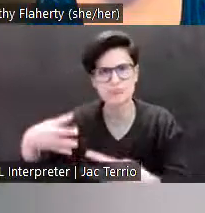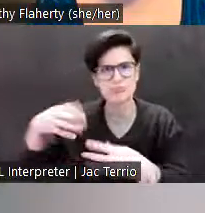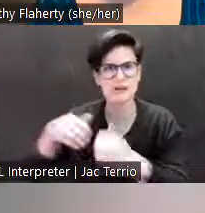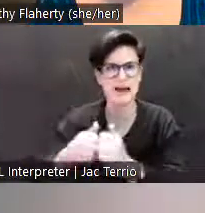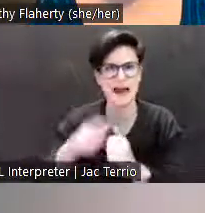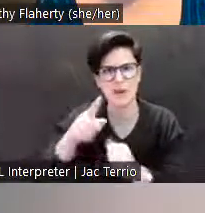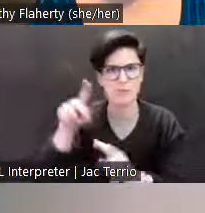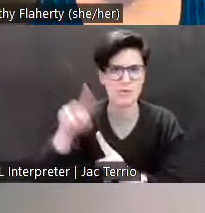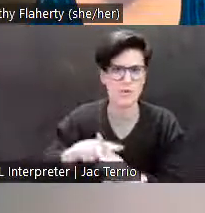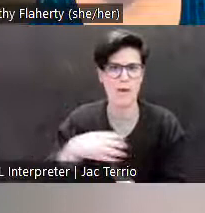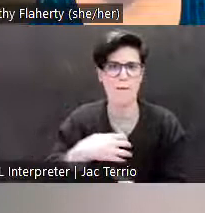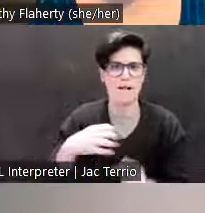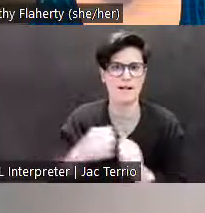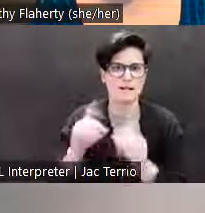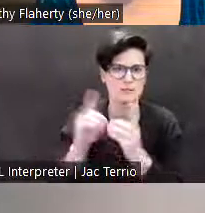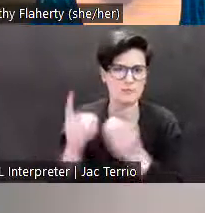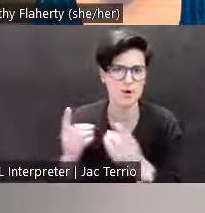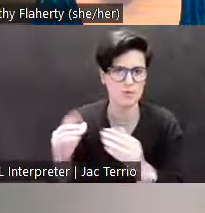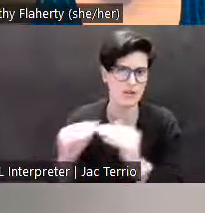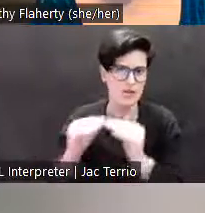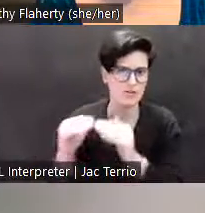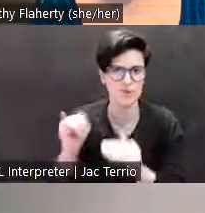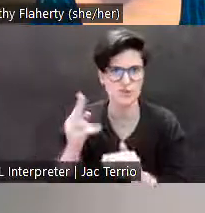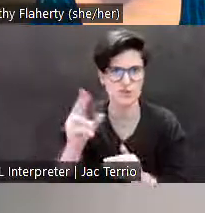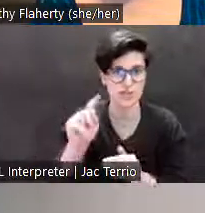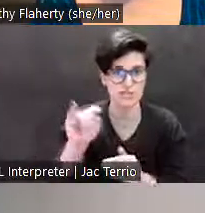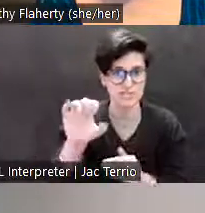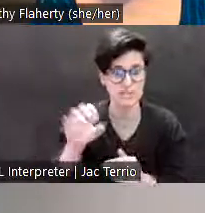15:33:05 One thing I want to say is, that filing a complaint with the Department of